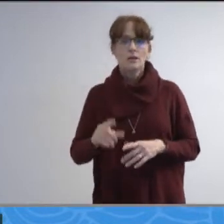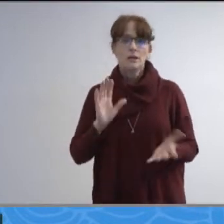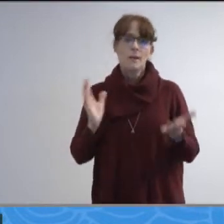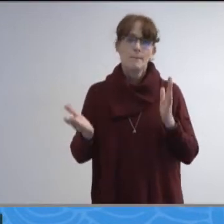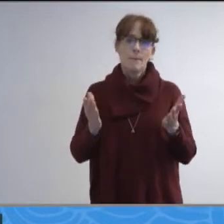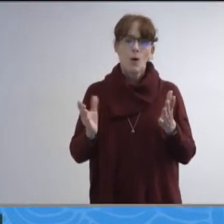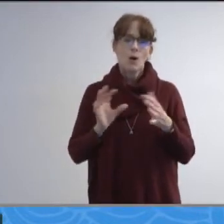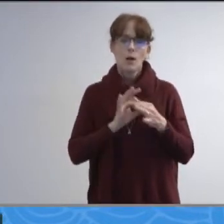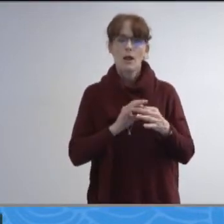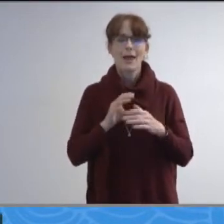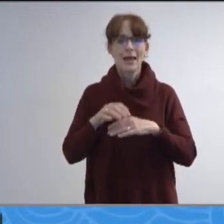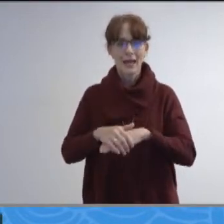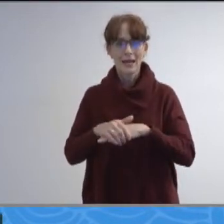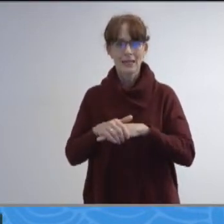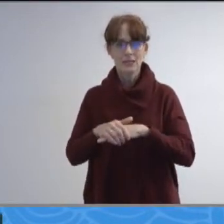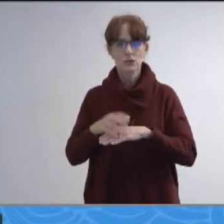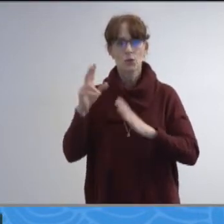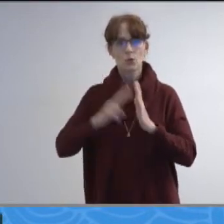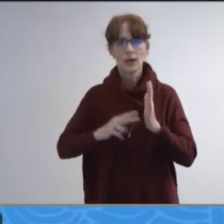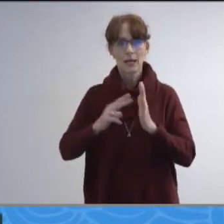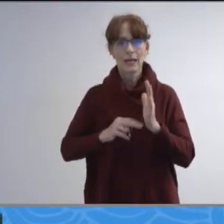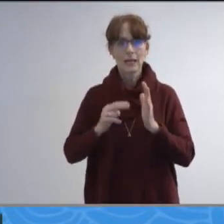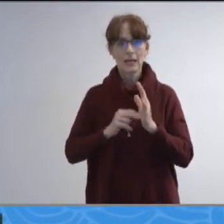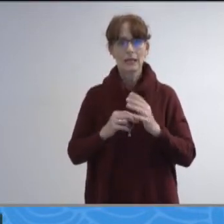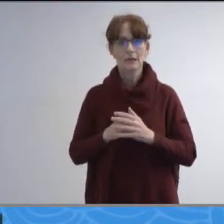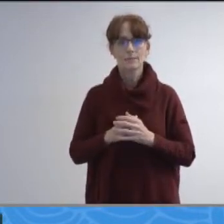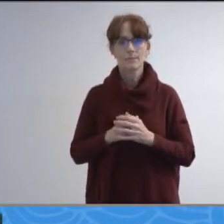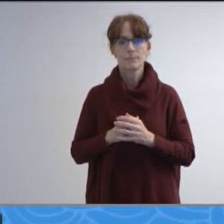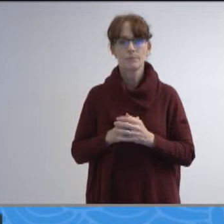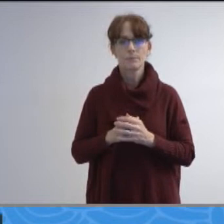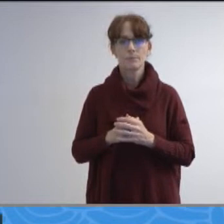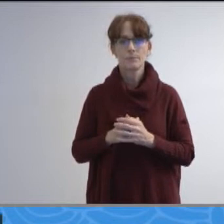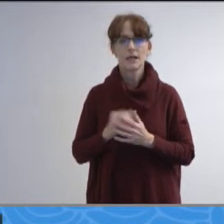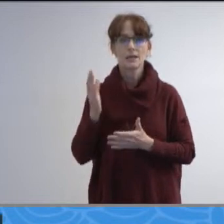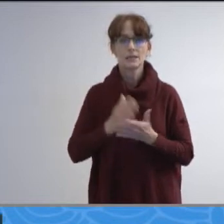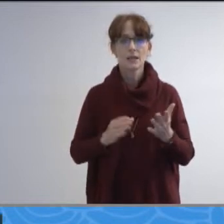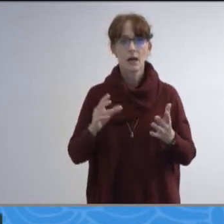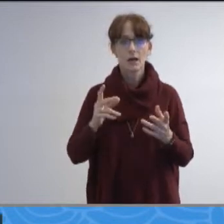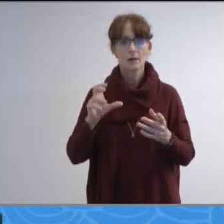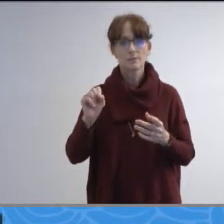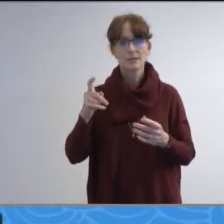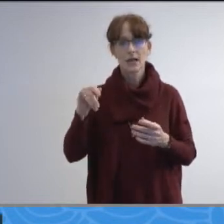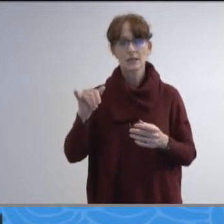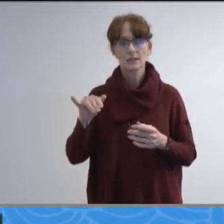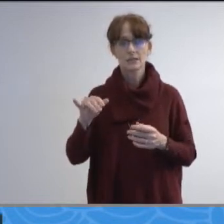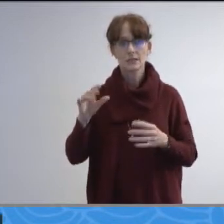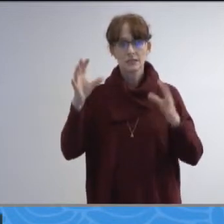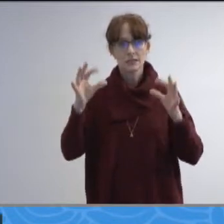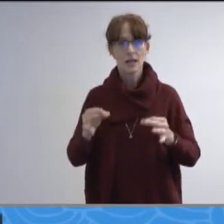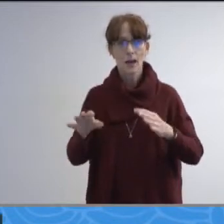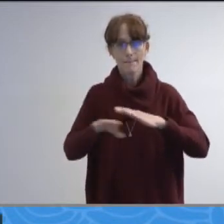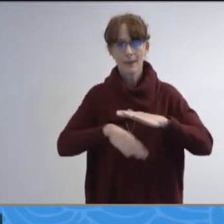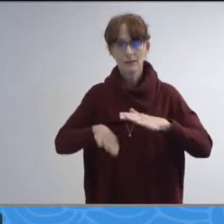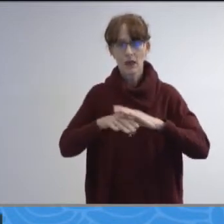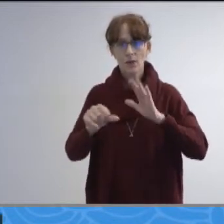to the English reading assessment. So some sites did choose to administer based upon the grade levels,